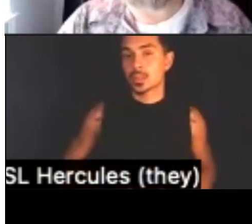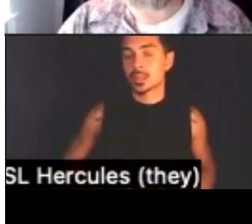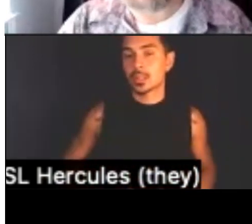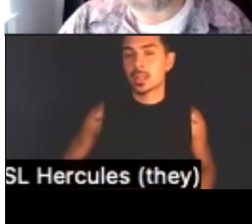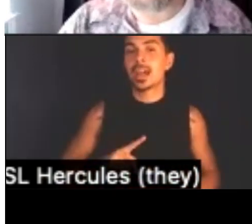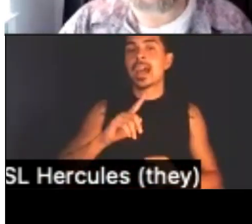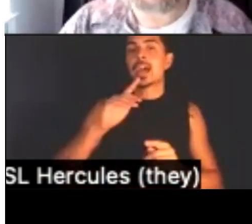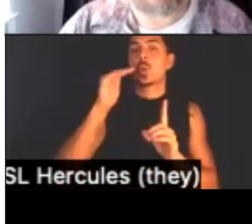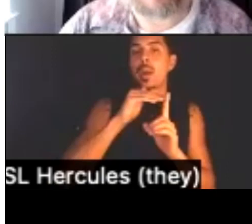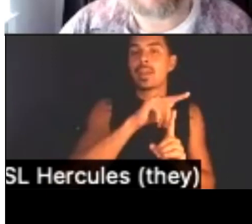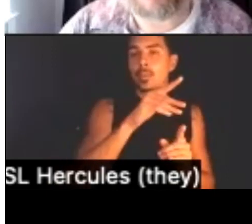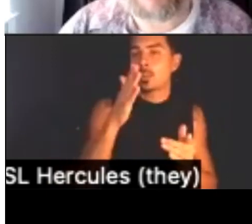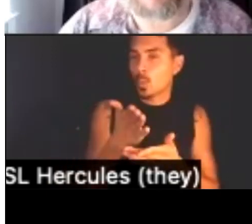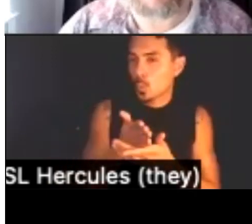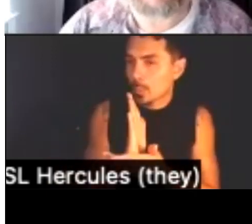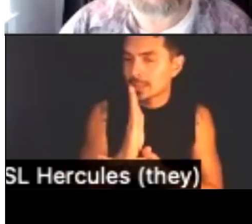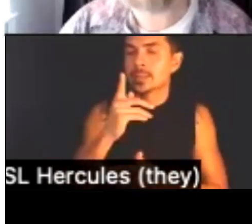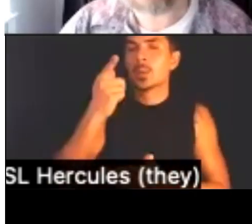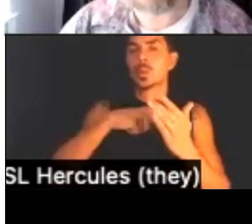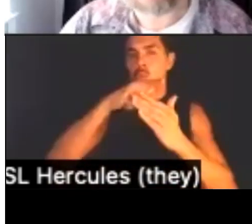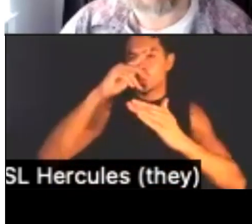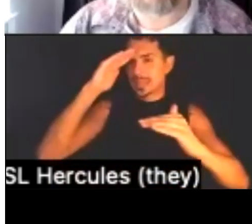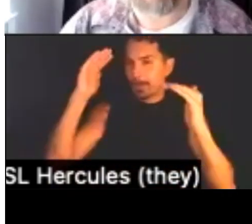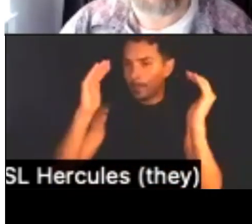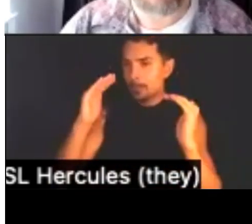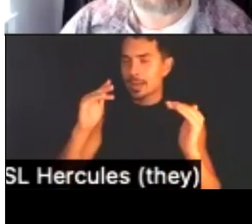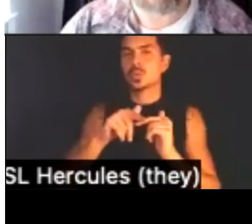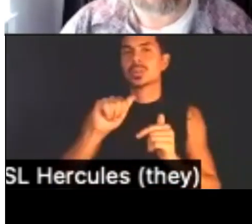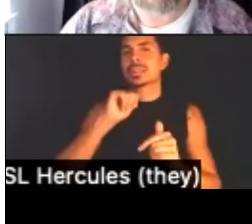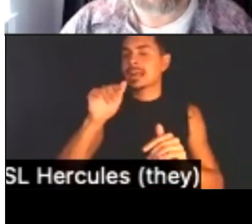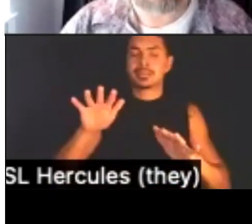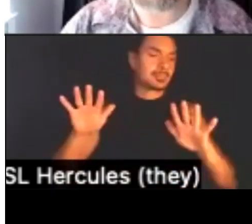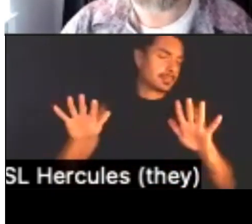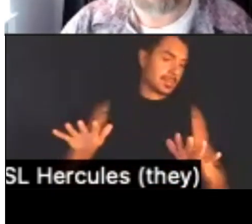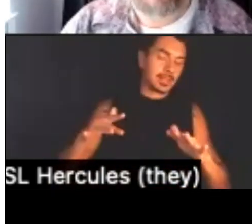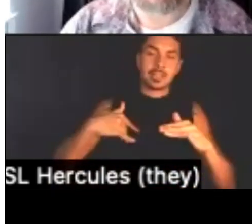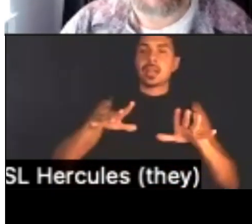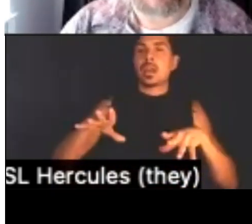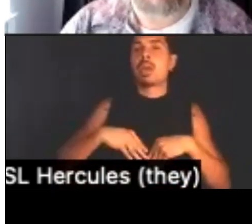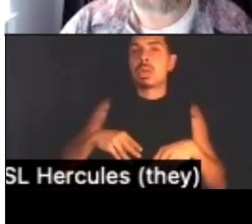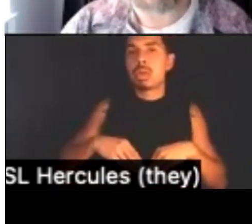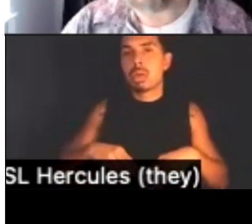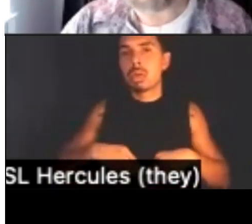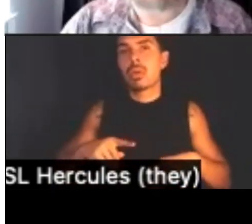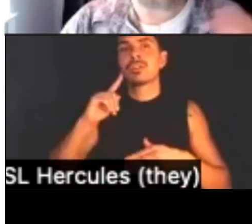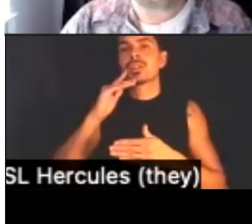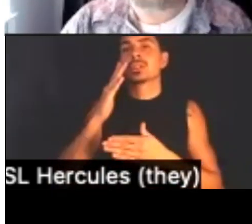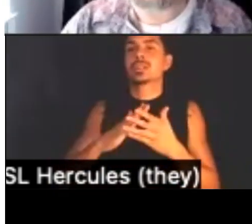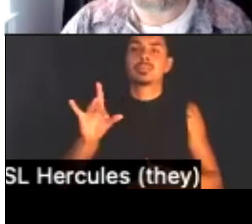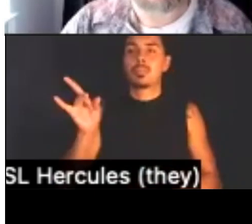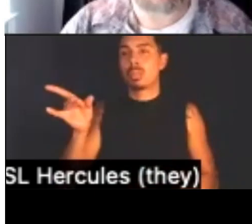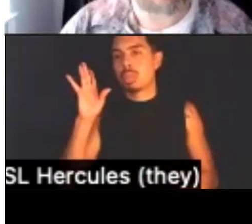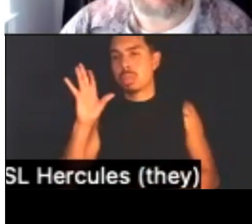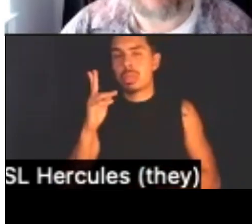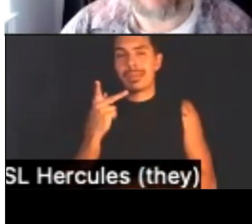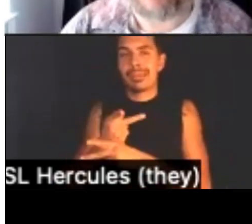and what they can expect and to not settle for subpar care. And it goes into lots of detail